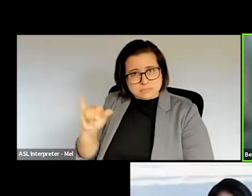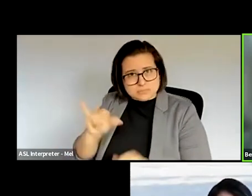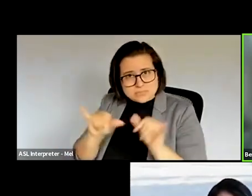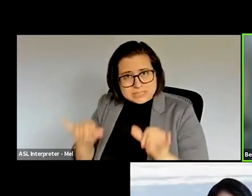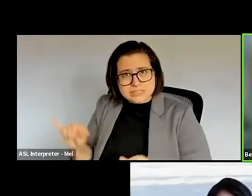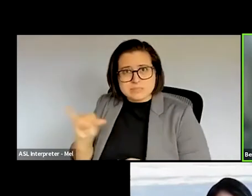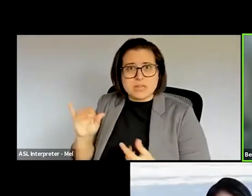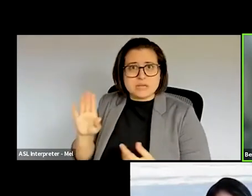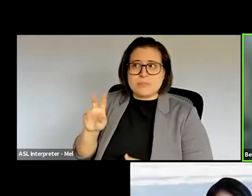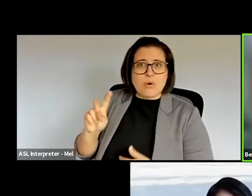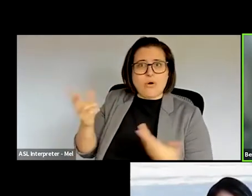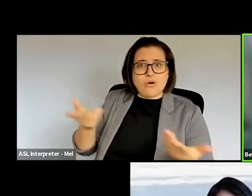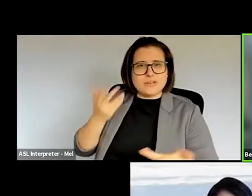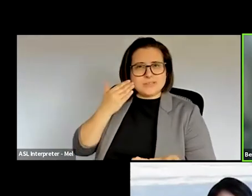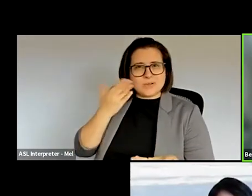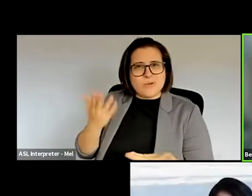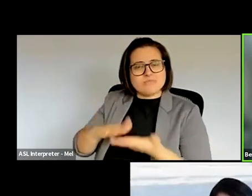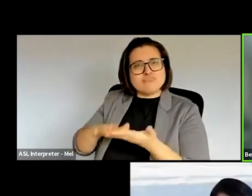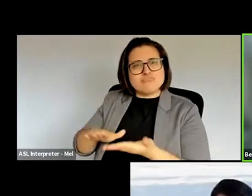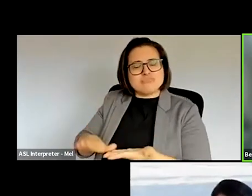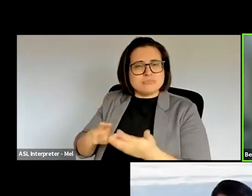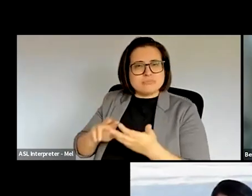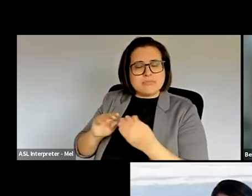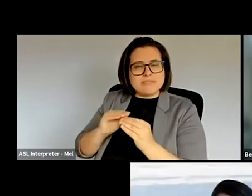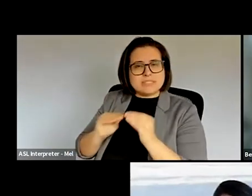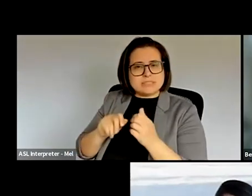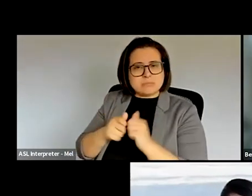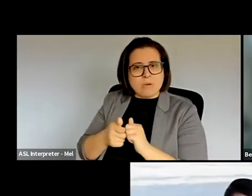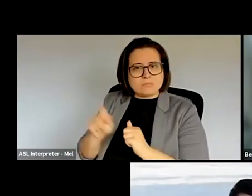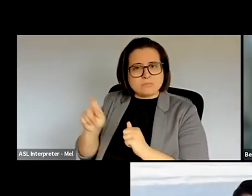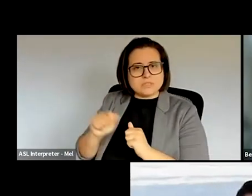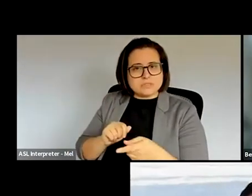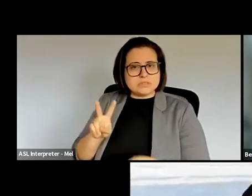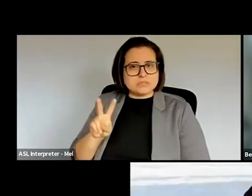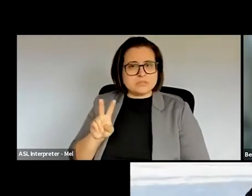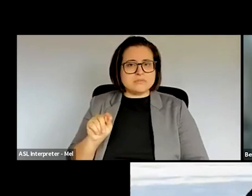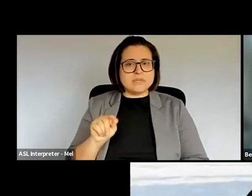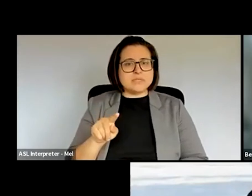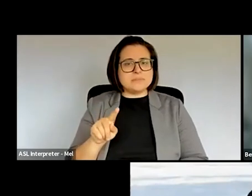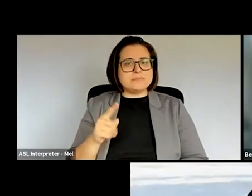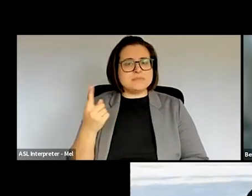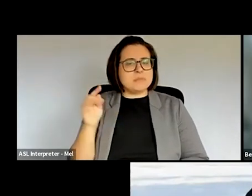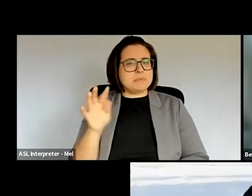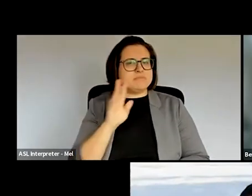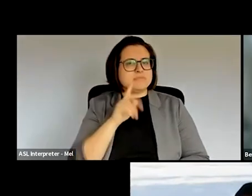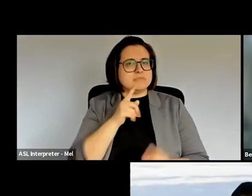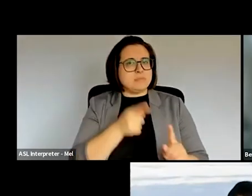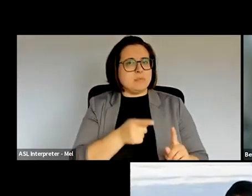Bard can we clean up some problems. >> VINT CERF: So Ben, just a point to be made here is that the